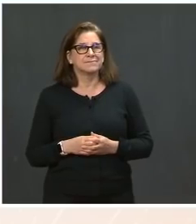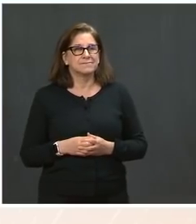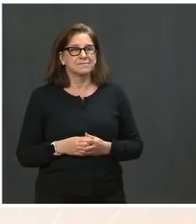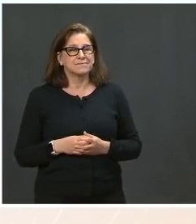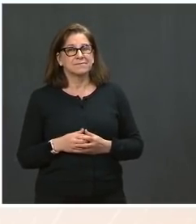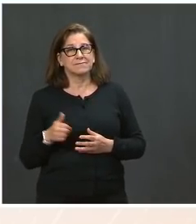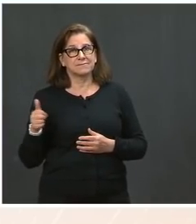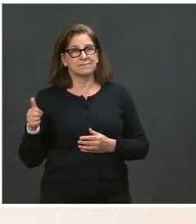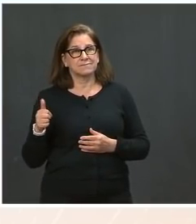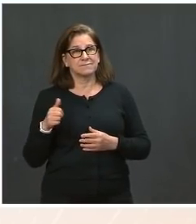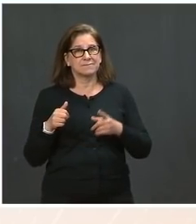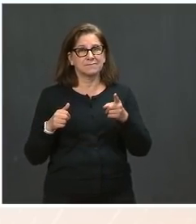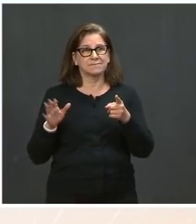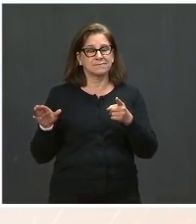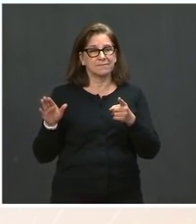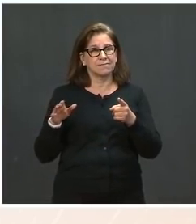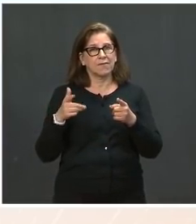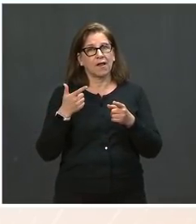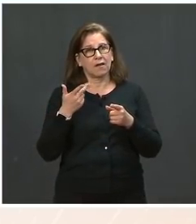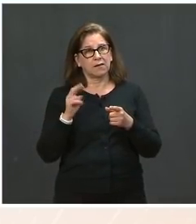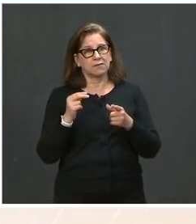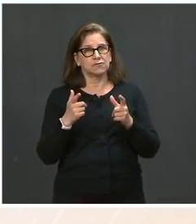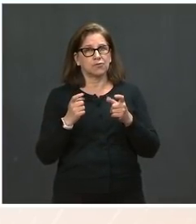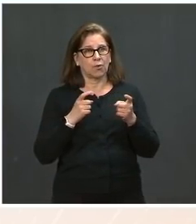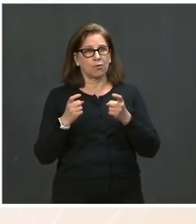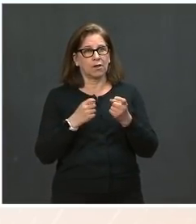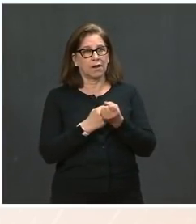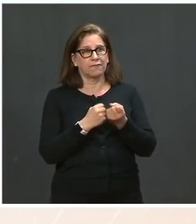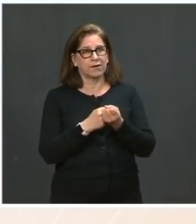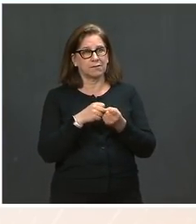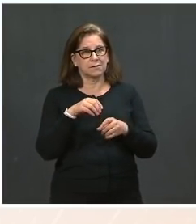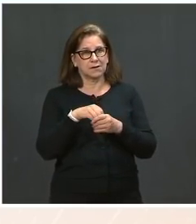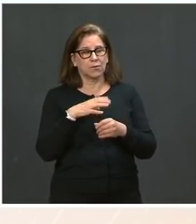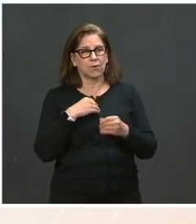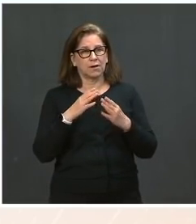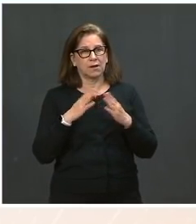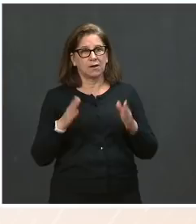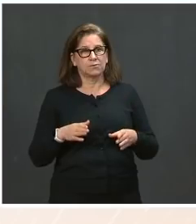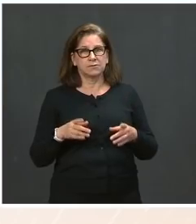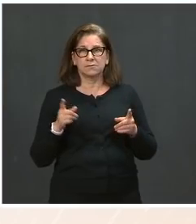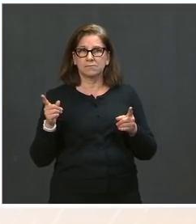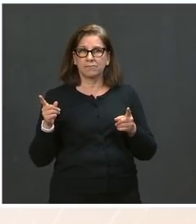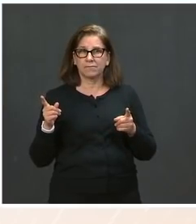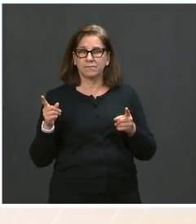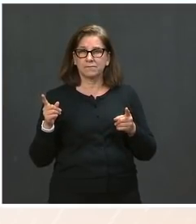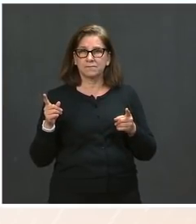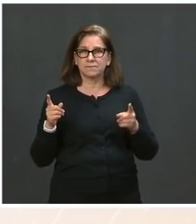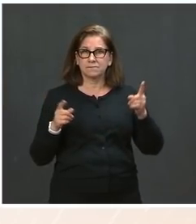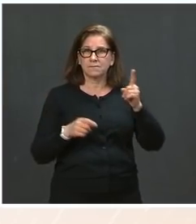an uphill battle to get him confirmed? Ms. Psaki: Well, it's up to Congress. He's also somebody who -- he has certainly been